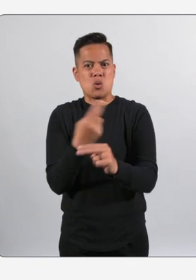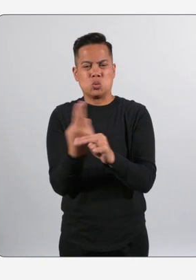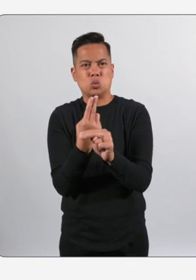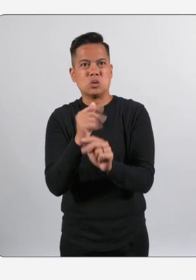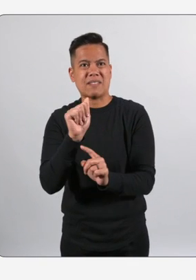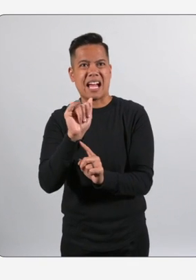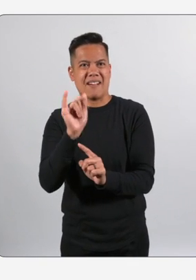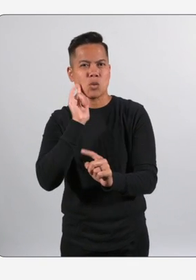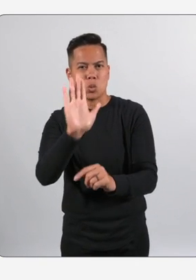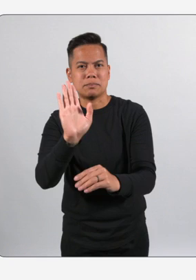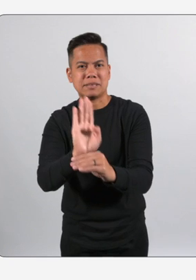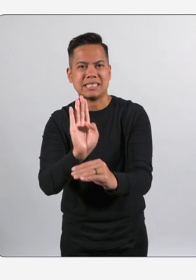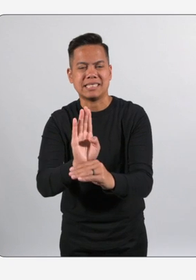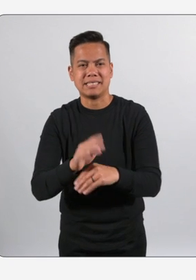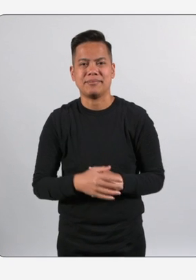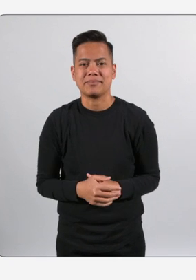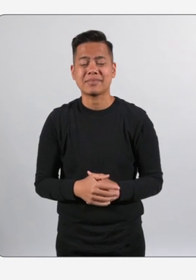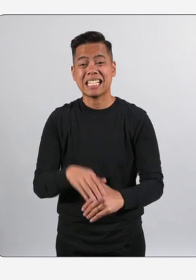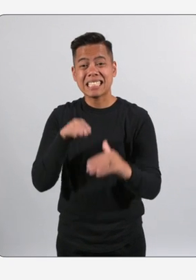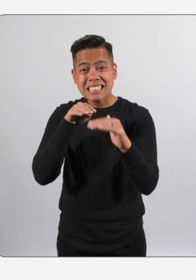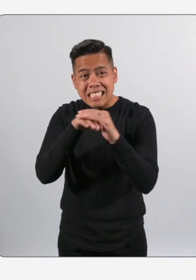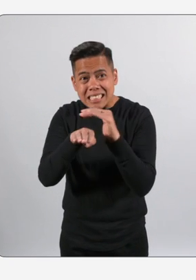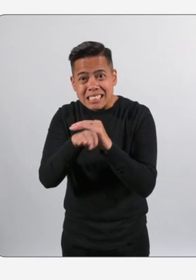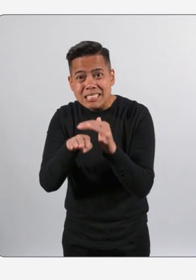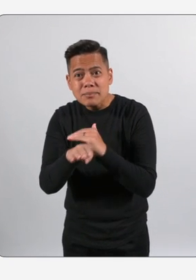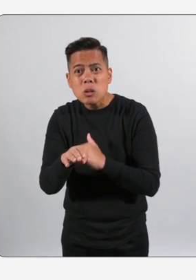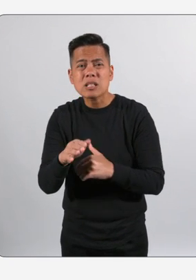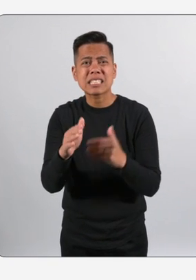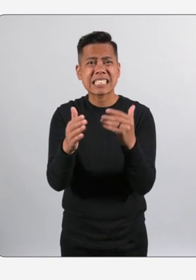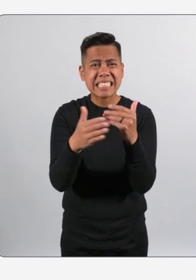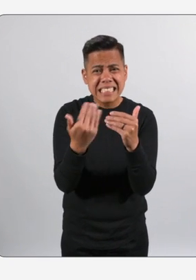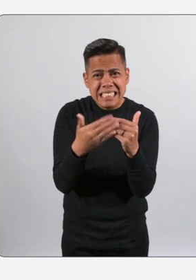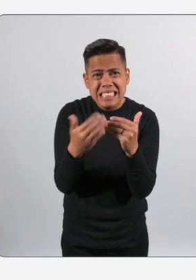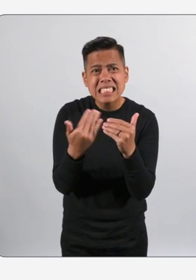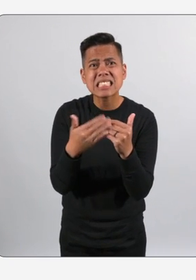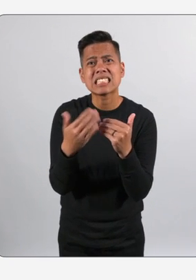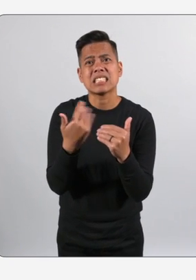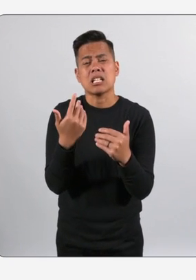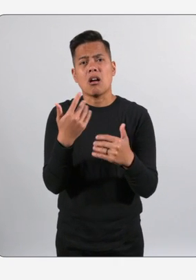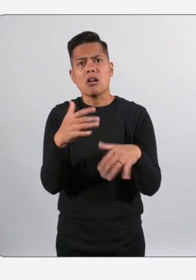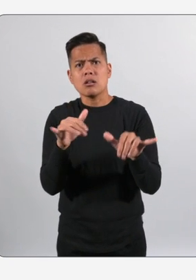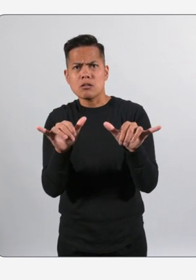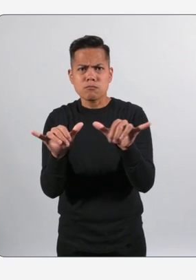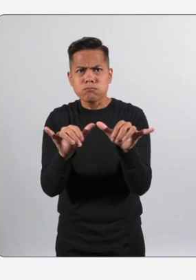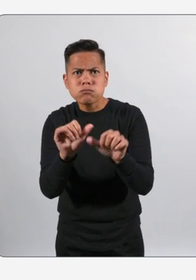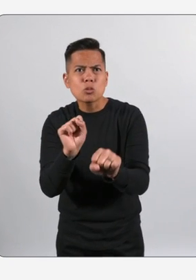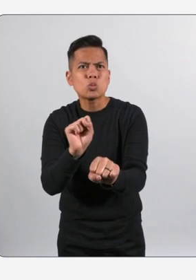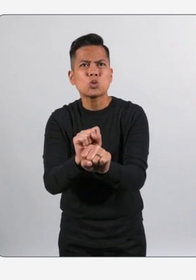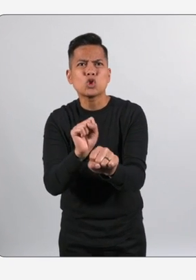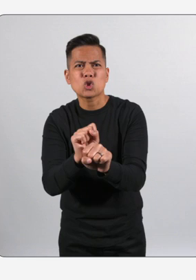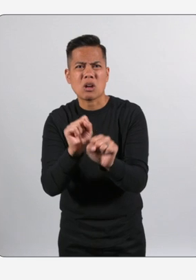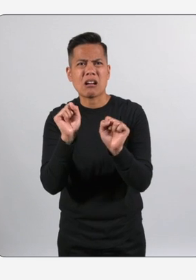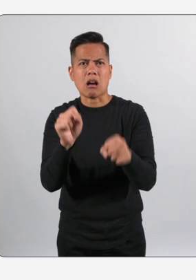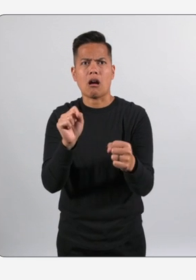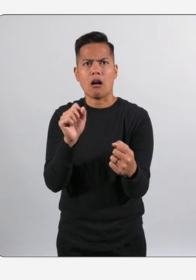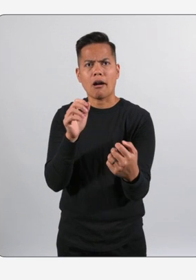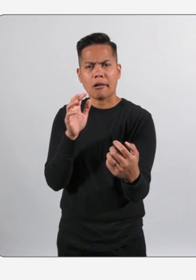your business! It’s accessible, tangible, and scalable work you can implement in your marketing plans, right